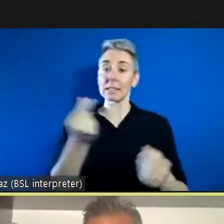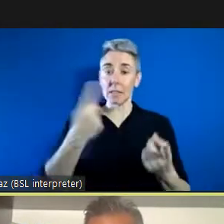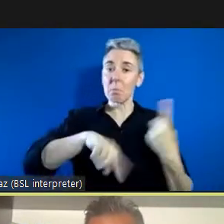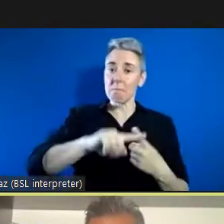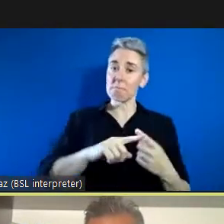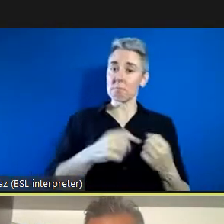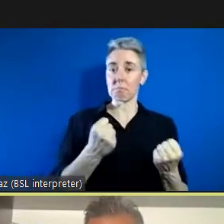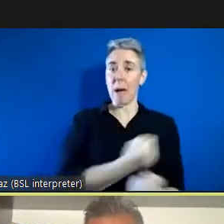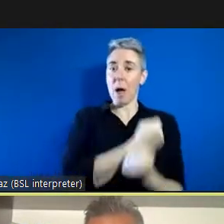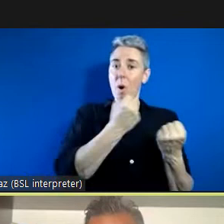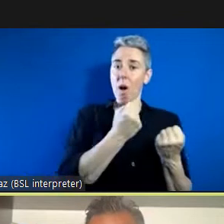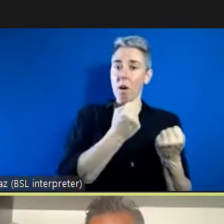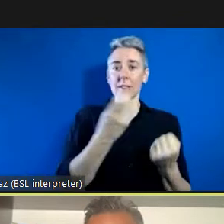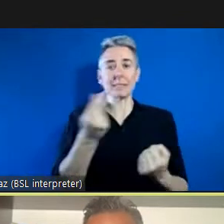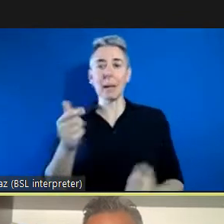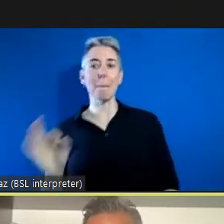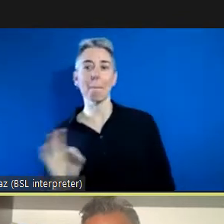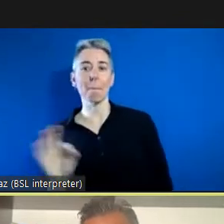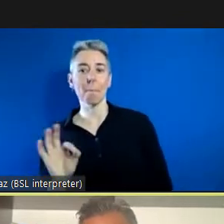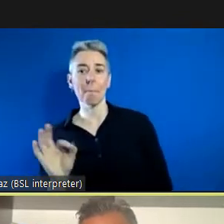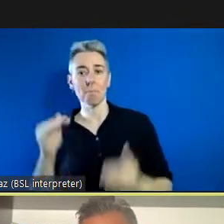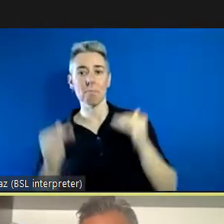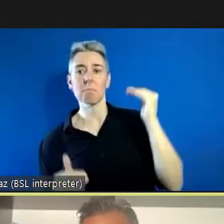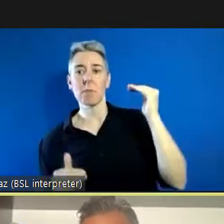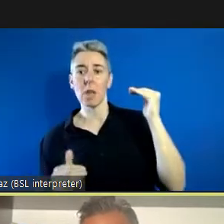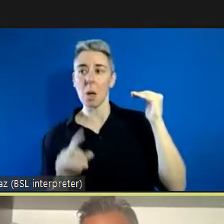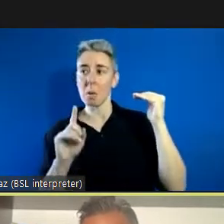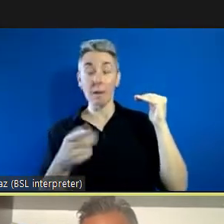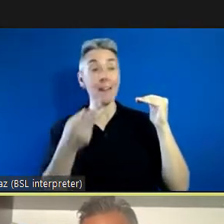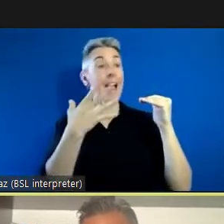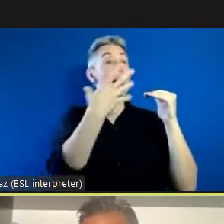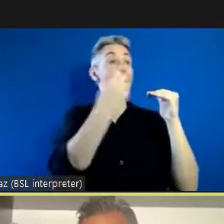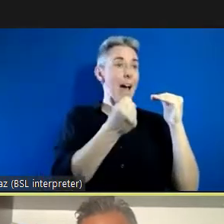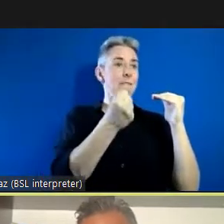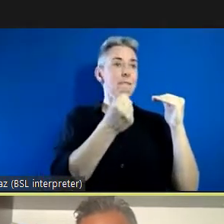than others. But it deeply matters that we exercise that conversation that reality